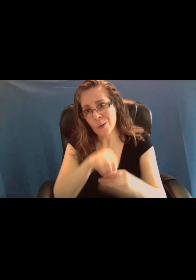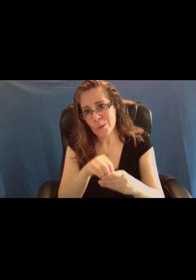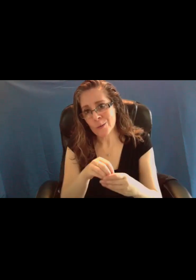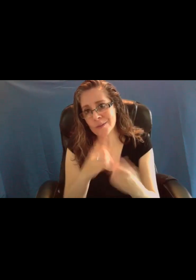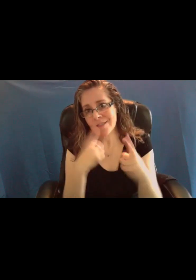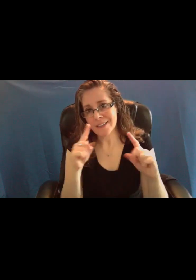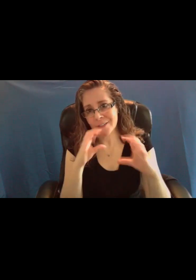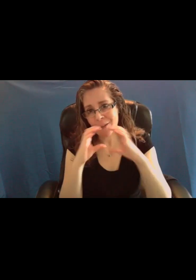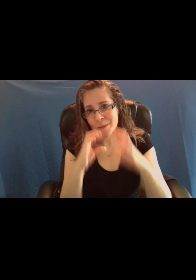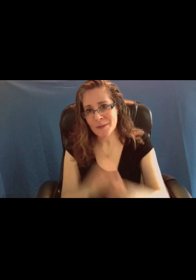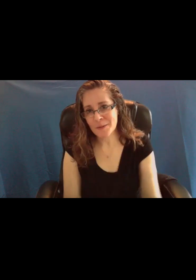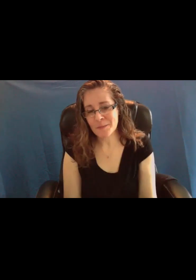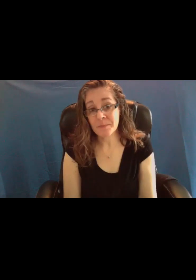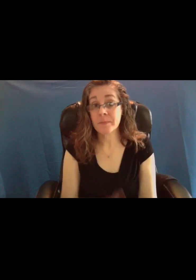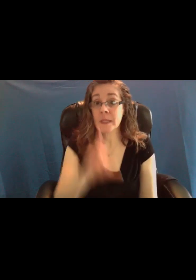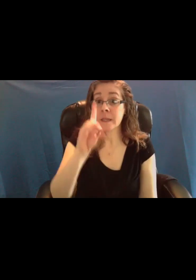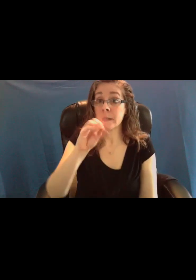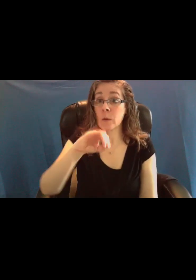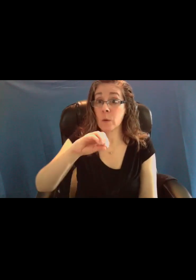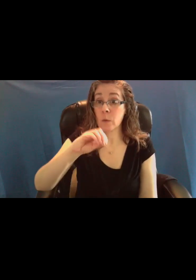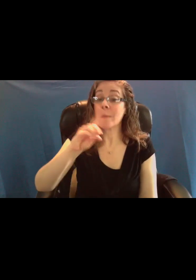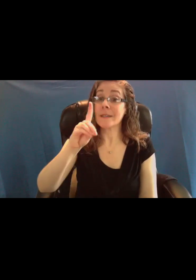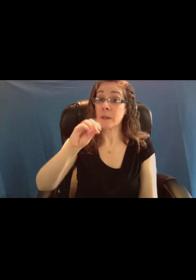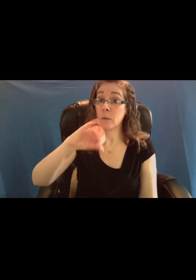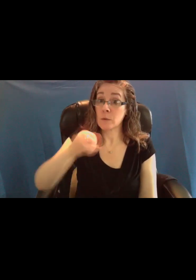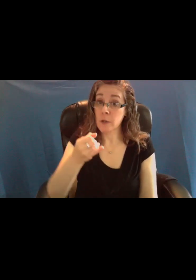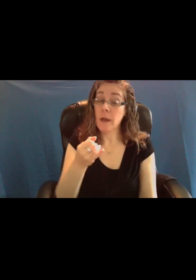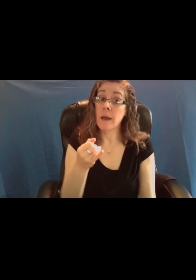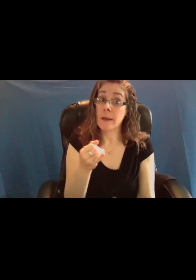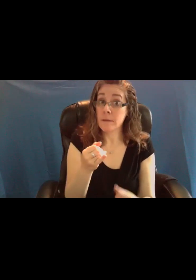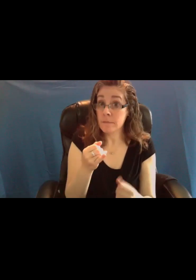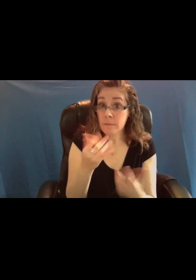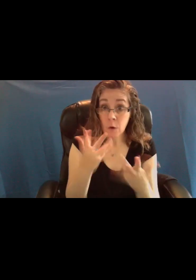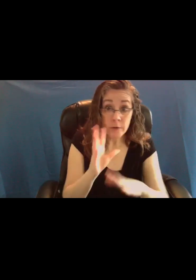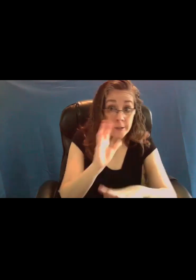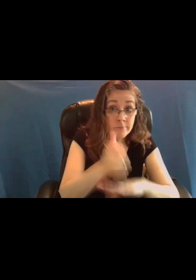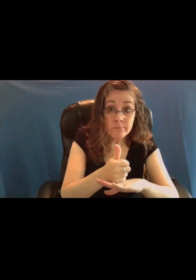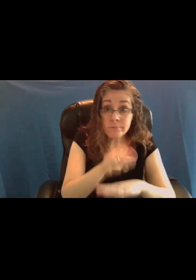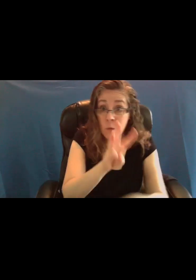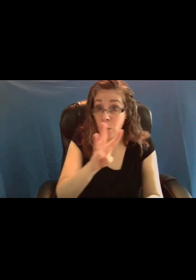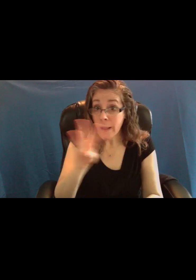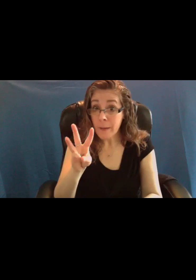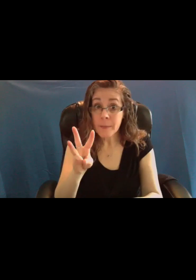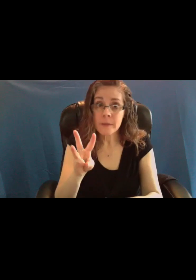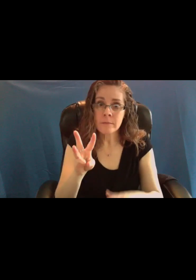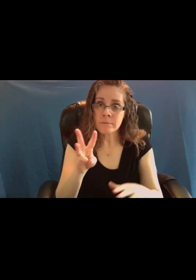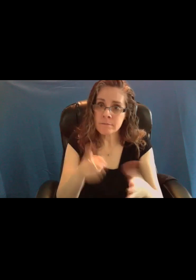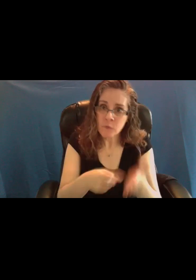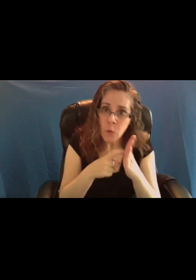not yet promulgated specific web accessibility standards through regulations that Title II and Title III entities